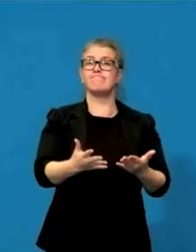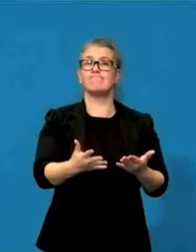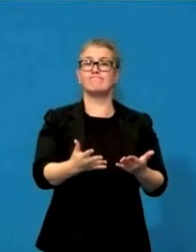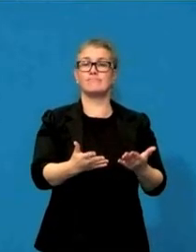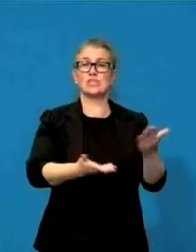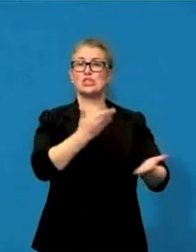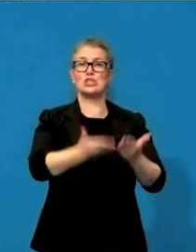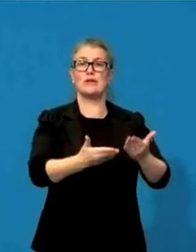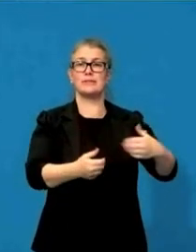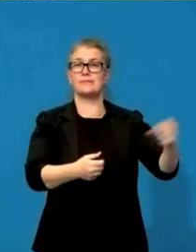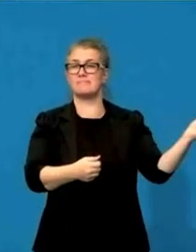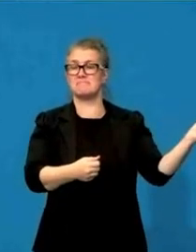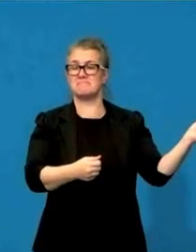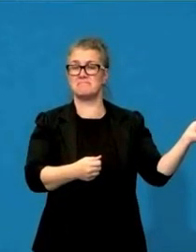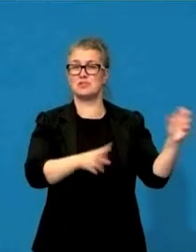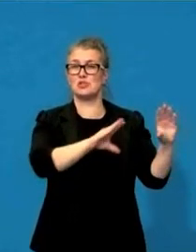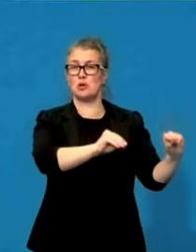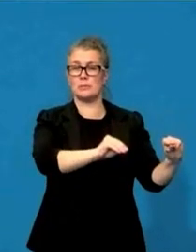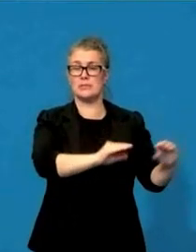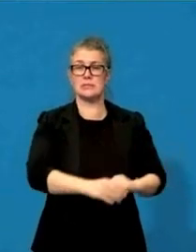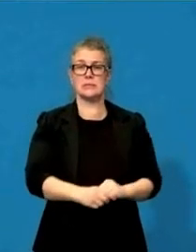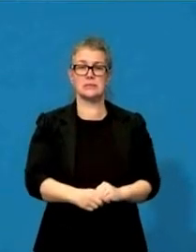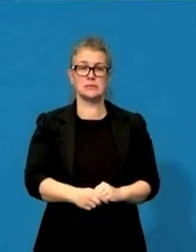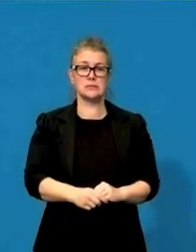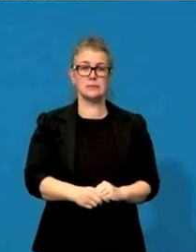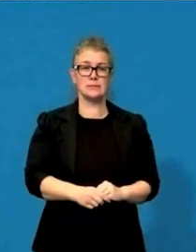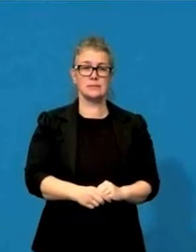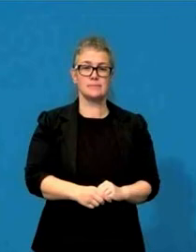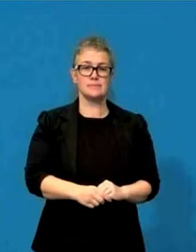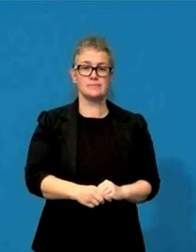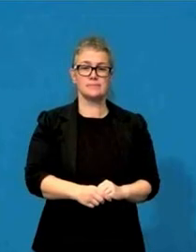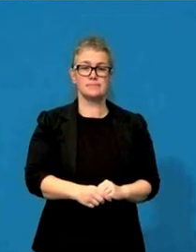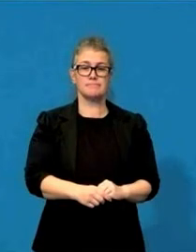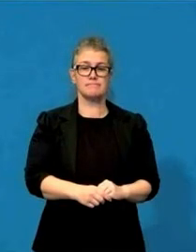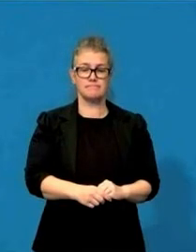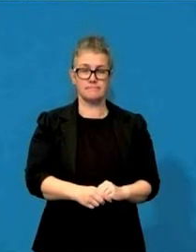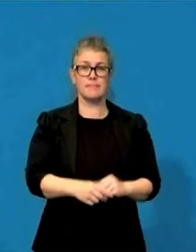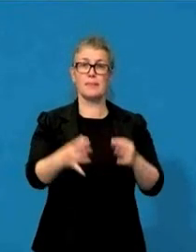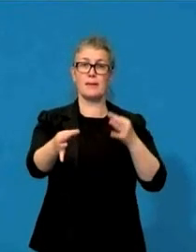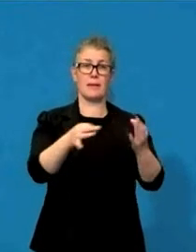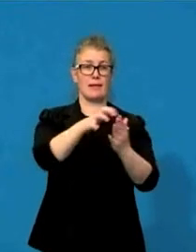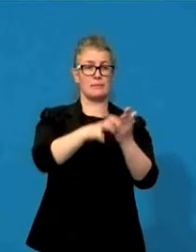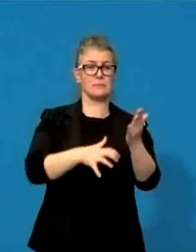as well. CHAIR: The plan provided some money for assistive technology.